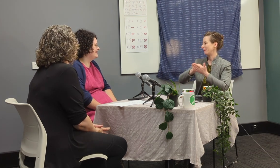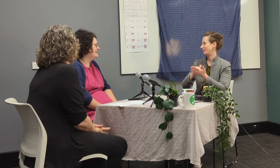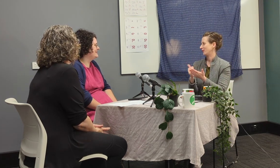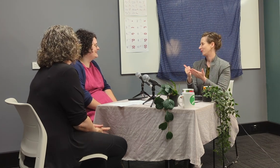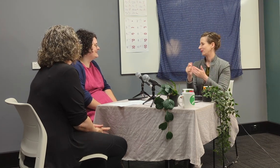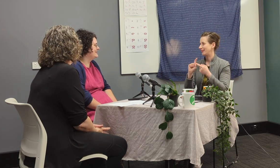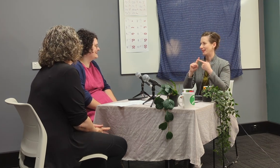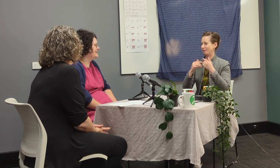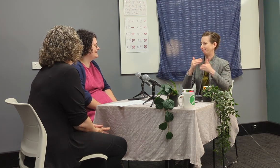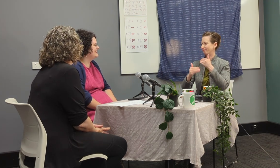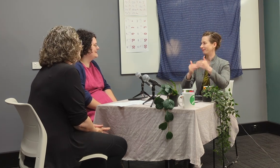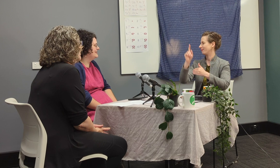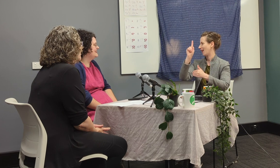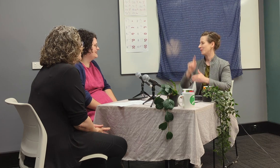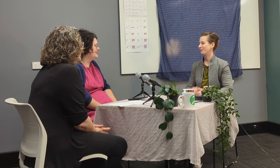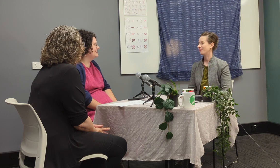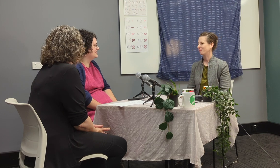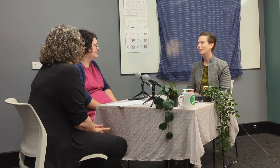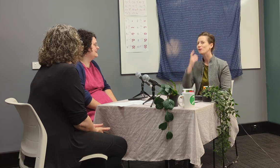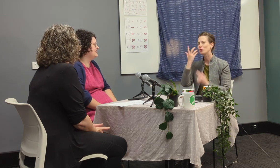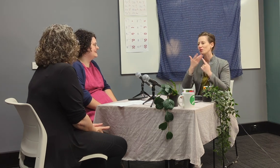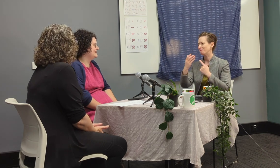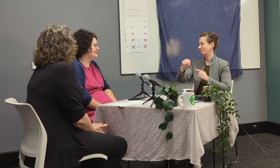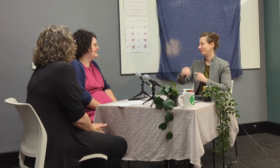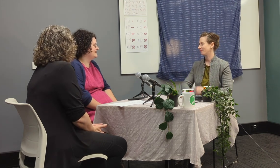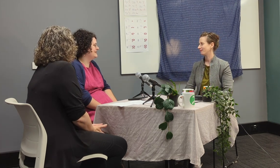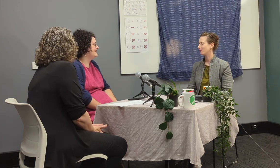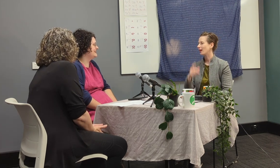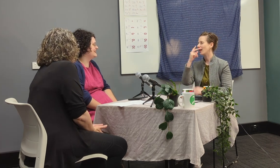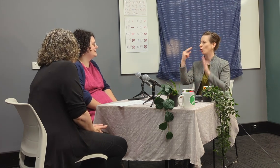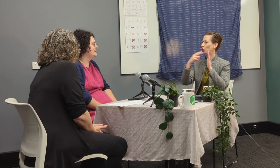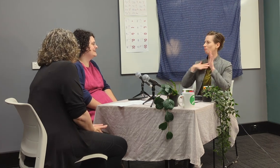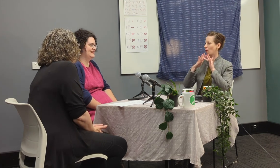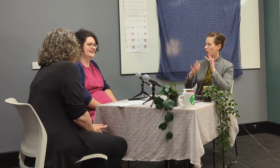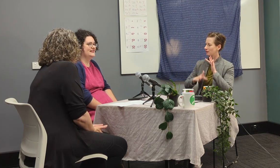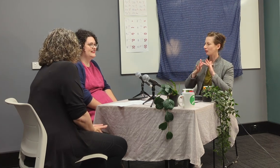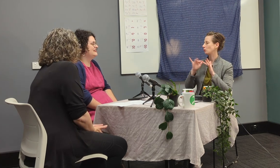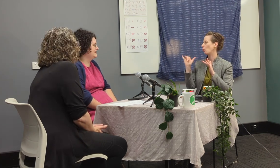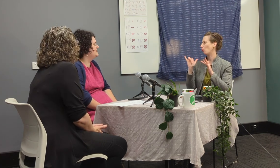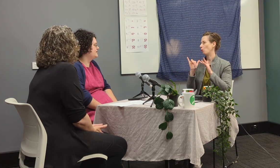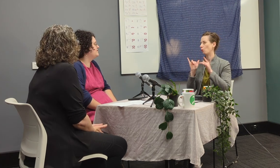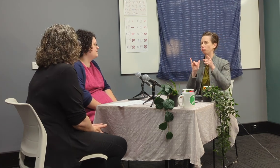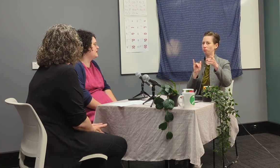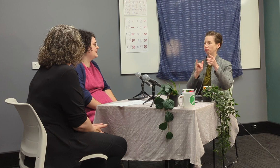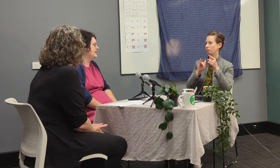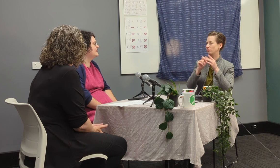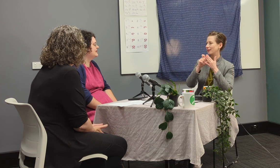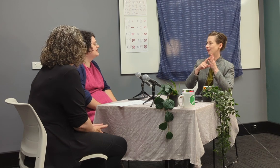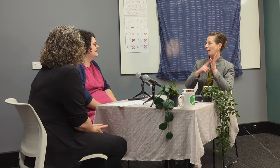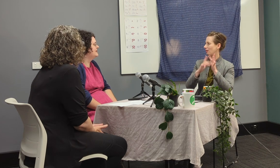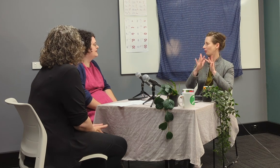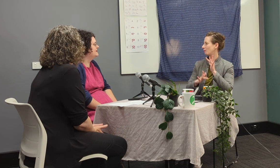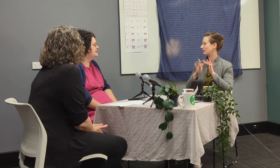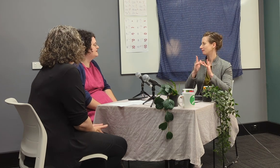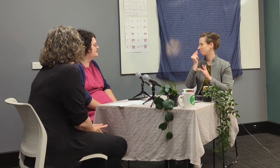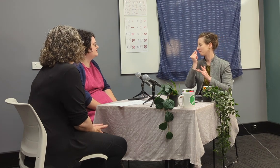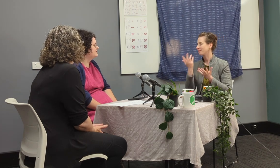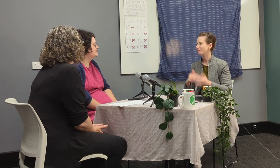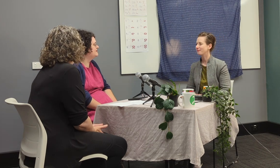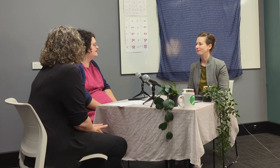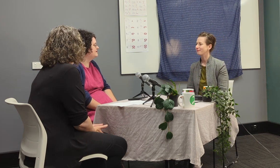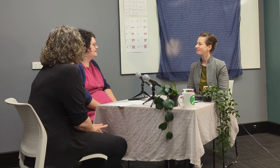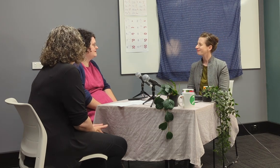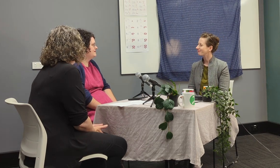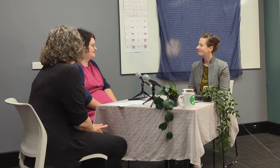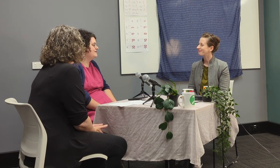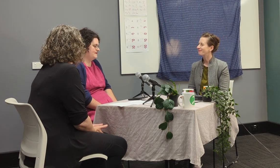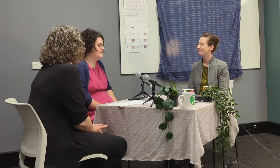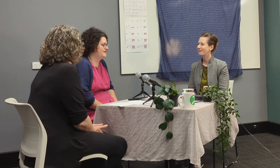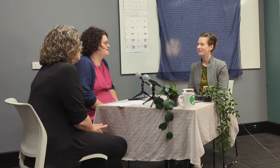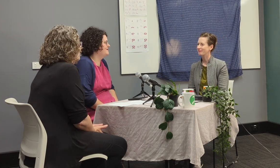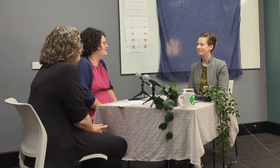by that time, but you can check my website or the DCAL website for those publications